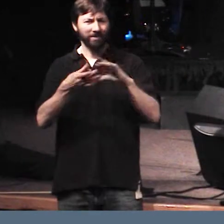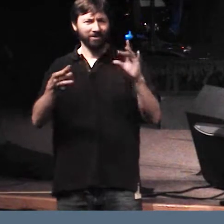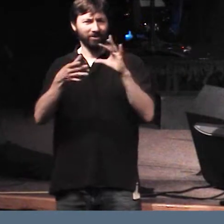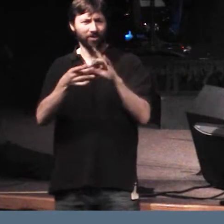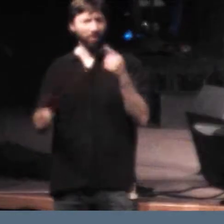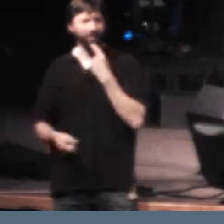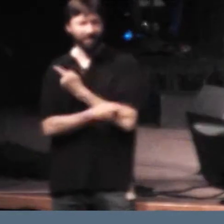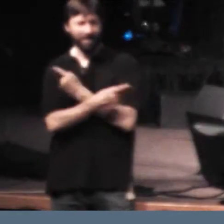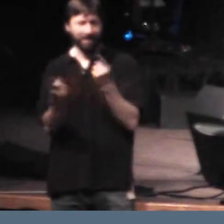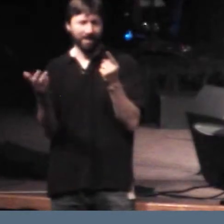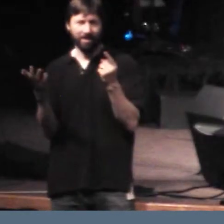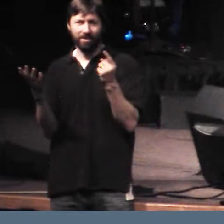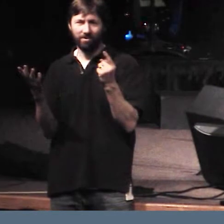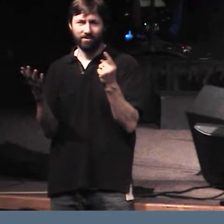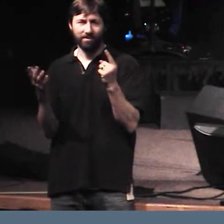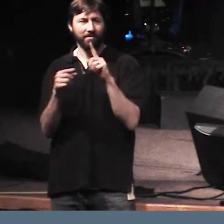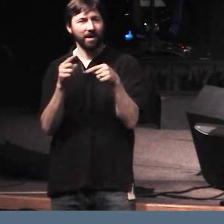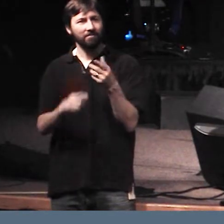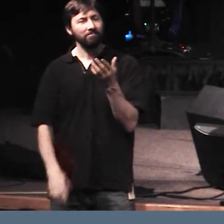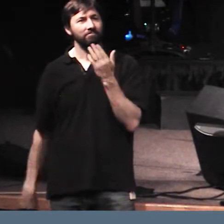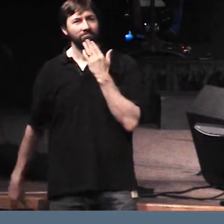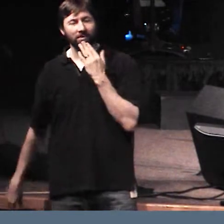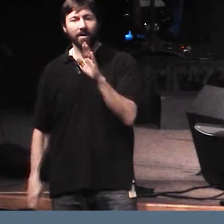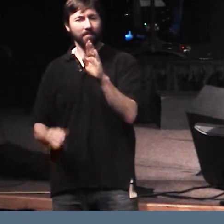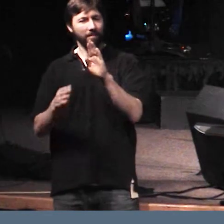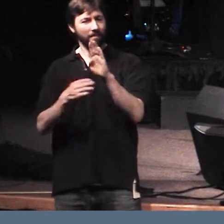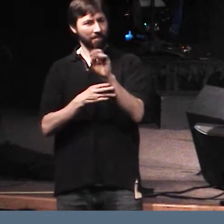I could tell you about about Bethlehem